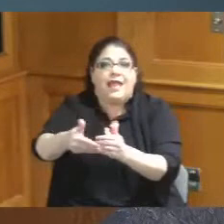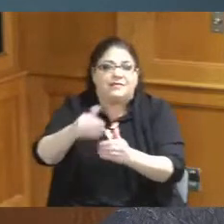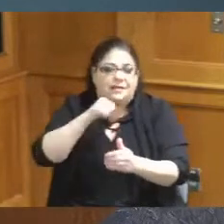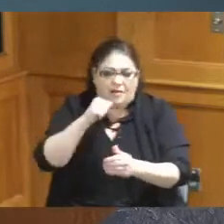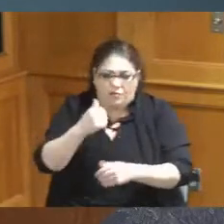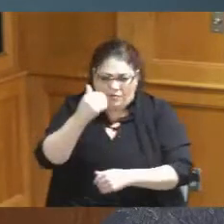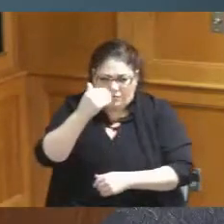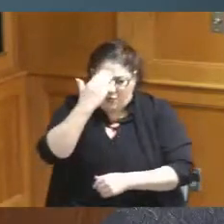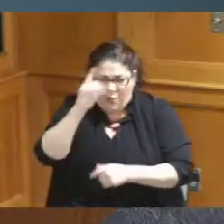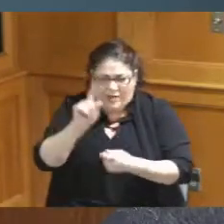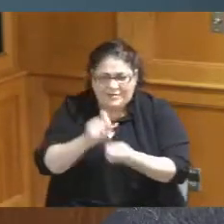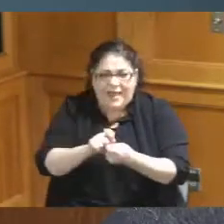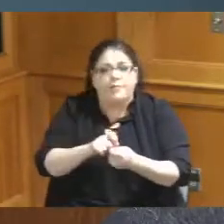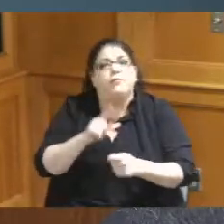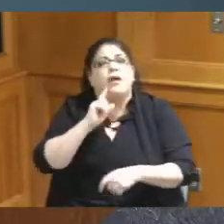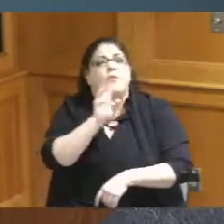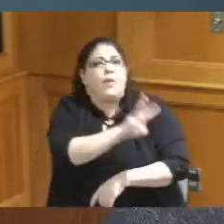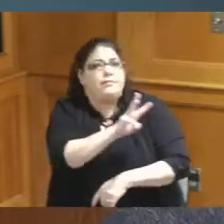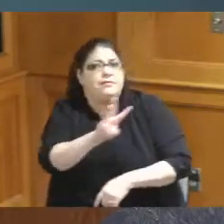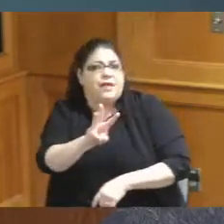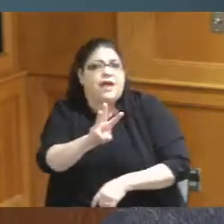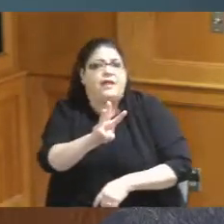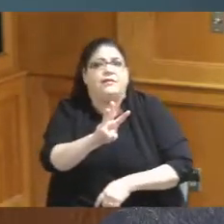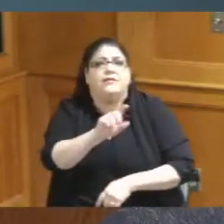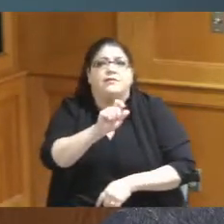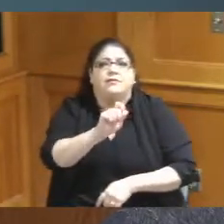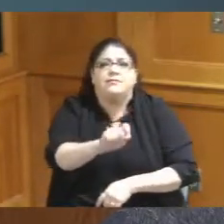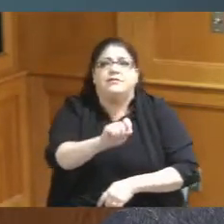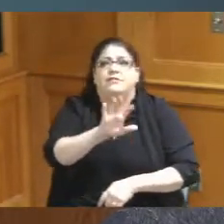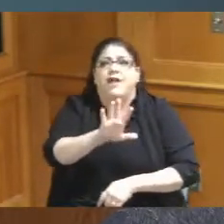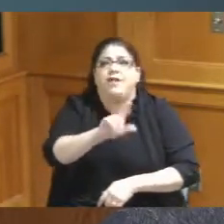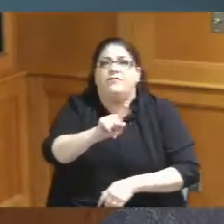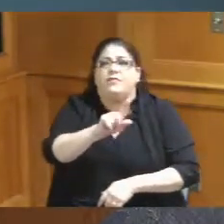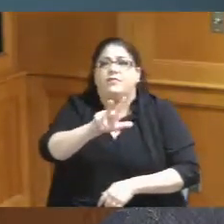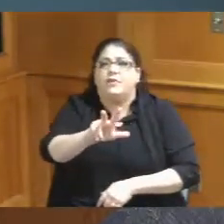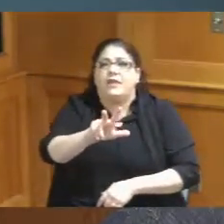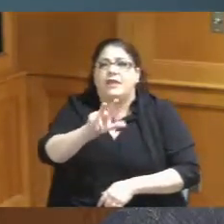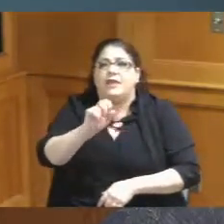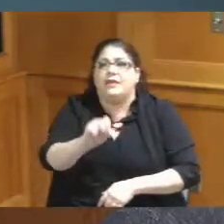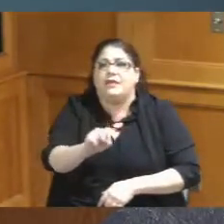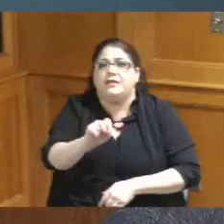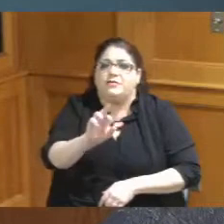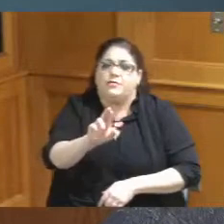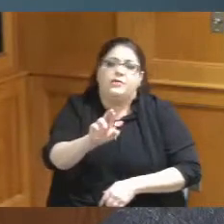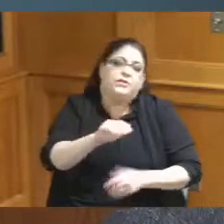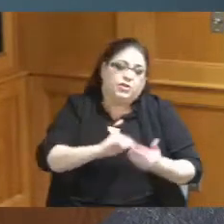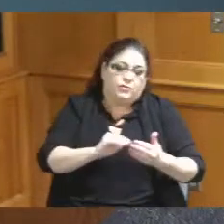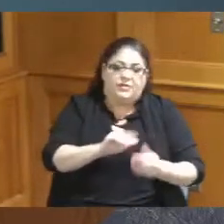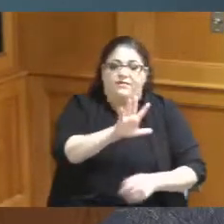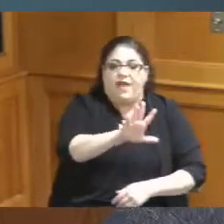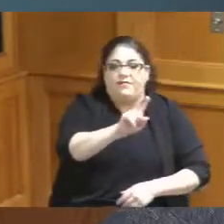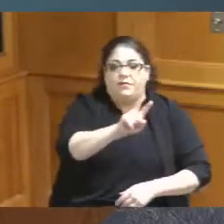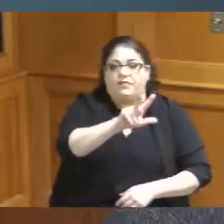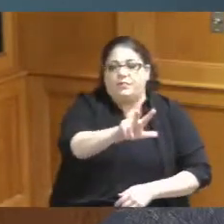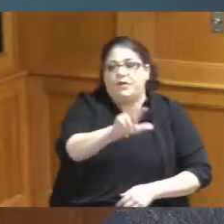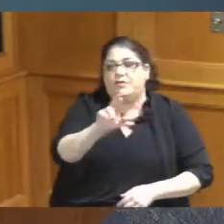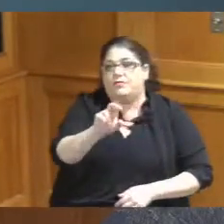of me but you could go to 513relief.org it'll tell you the next stop and what added Services